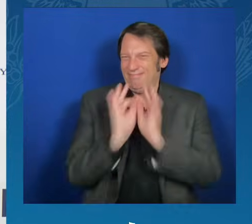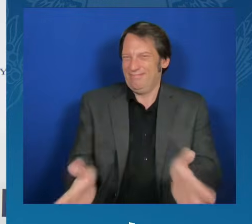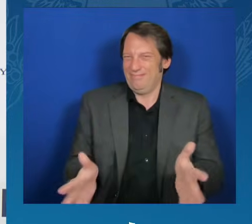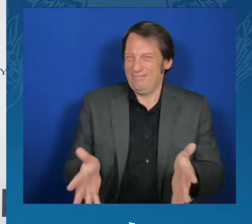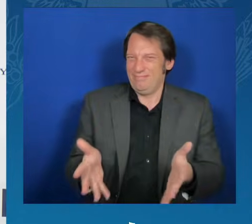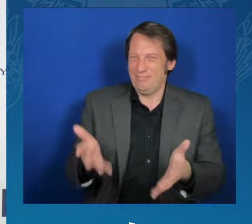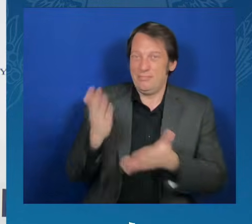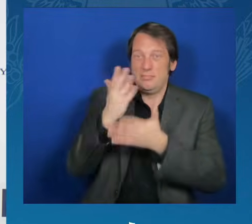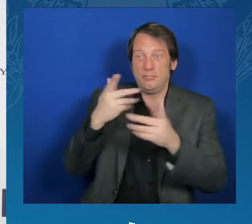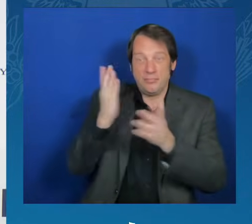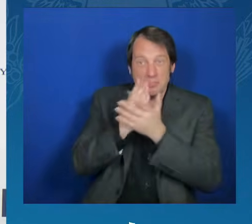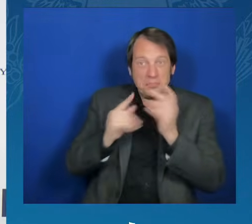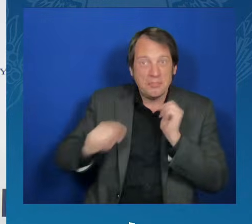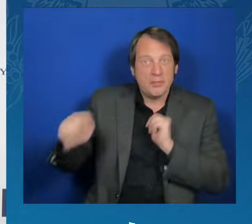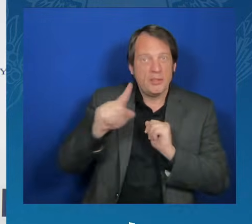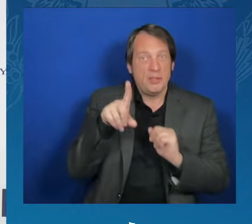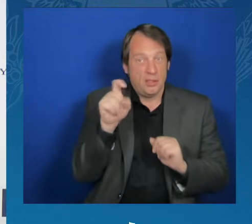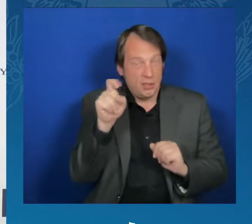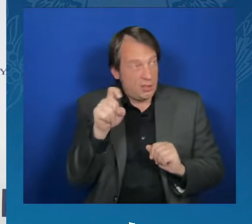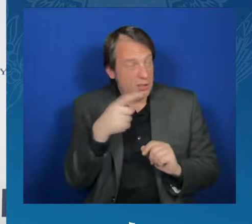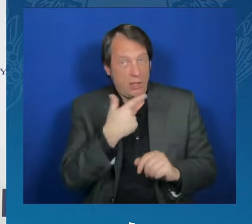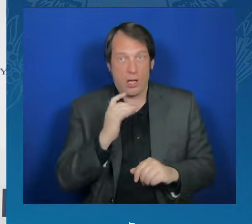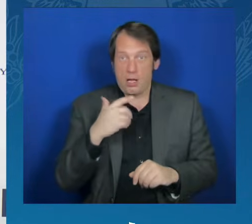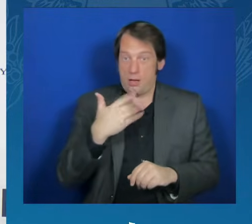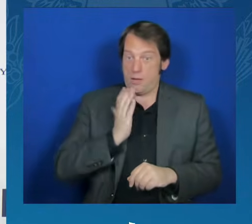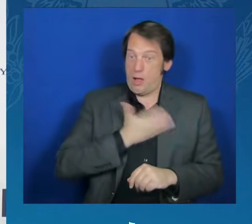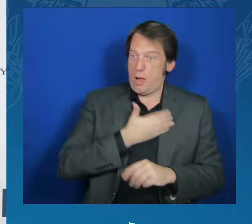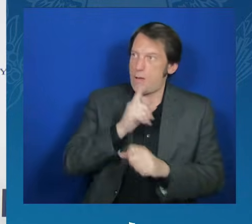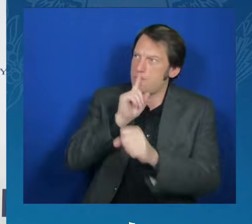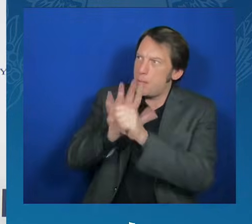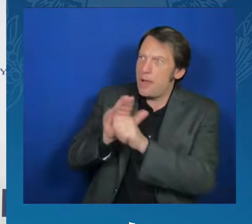and called for the withdrawal of U.S. troops from Germany.